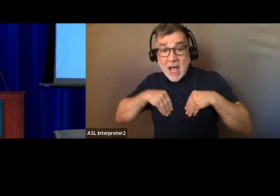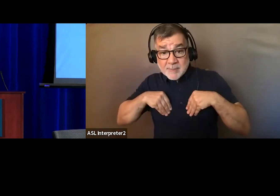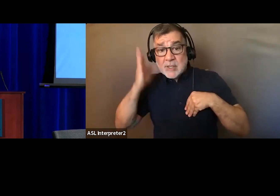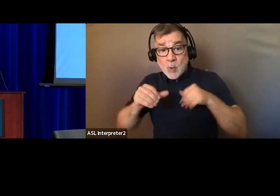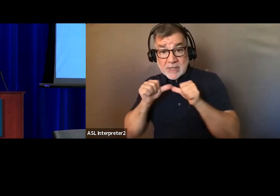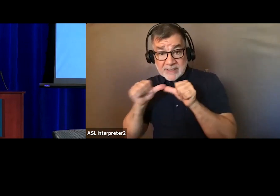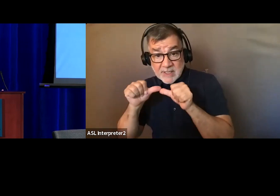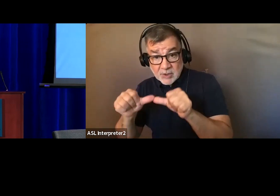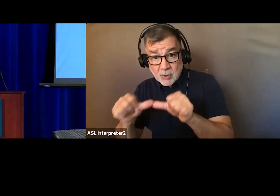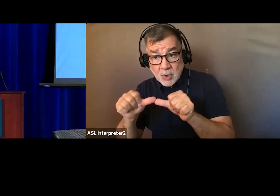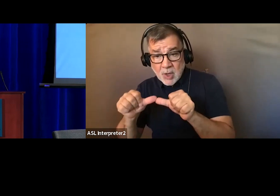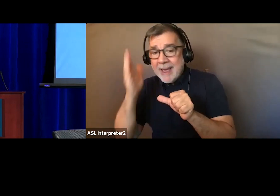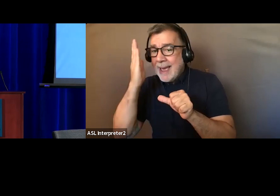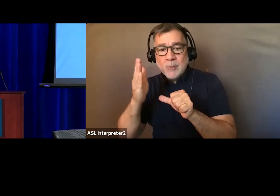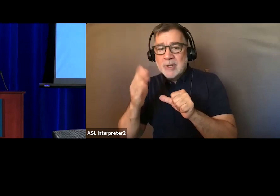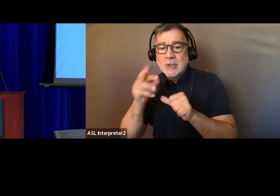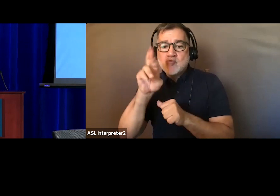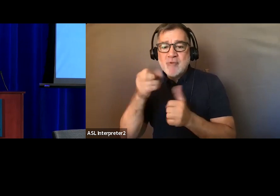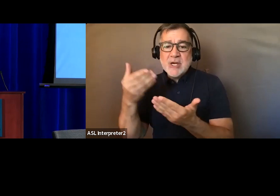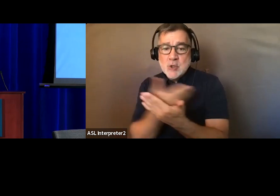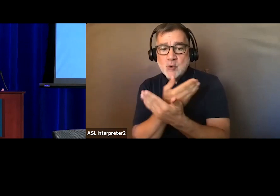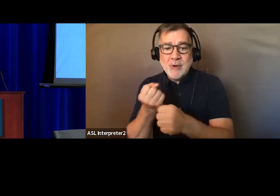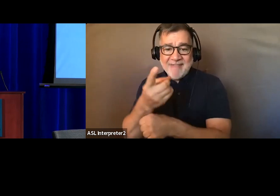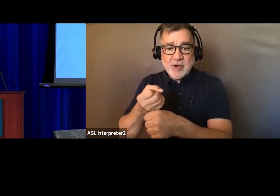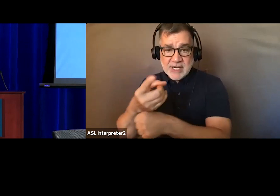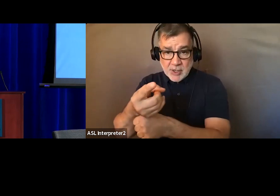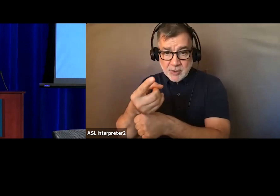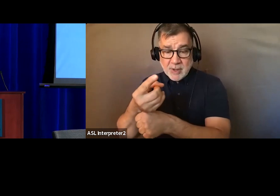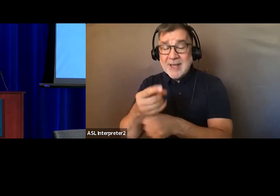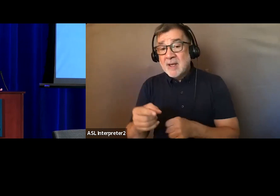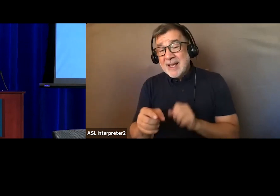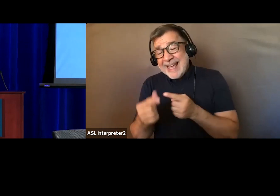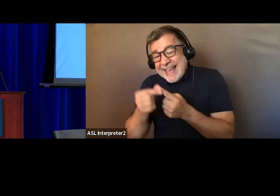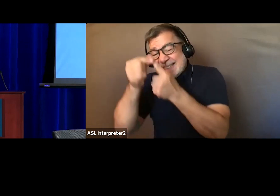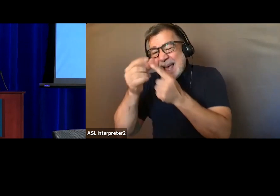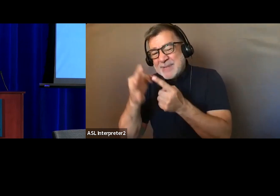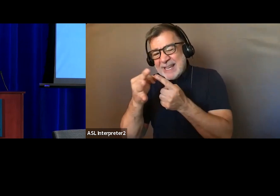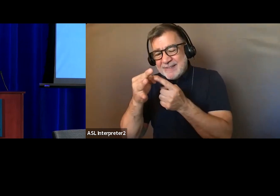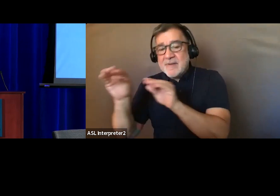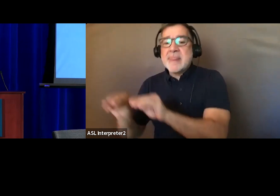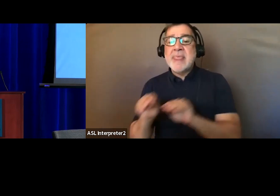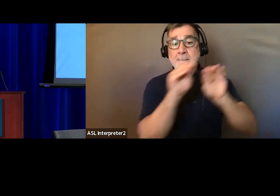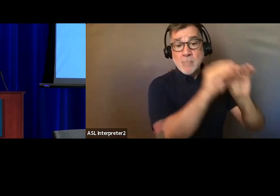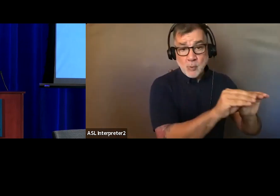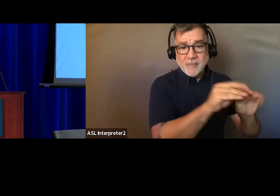and it'll just renew annually, unless there's a space change. Then it would be reflected in the OA and reflected in the bill.